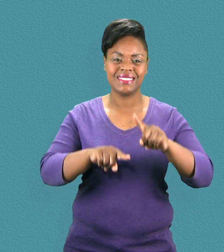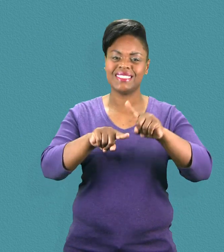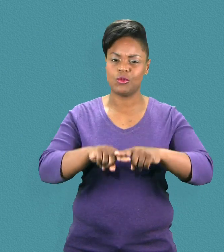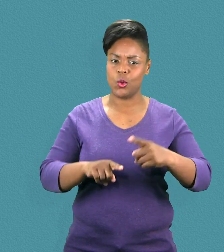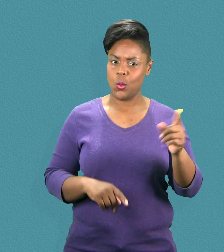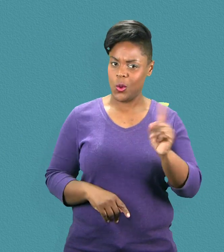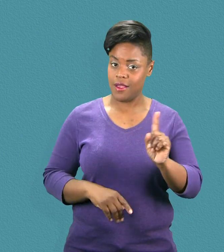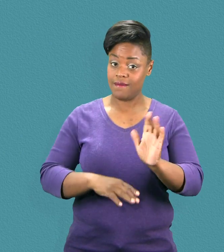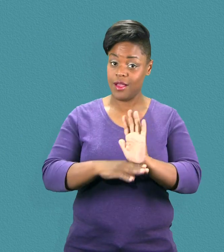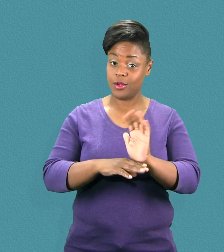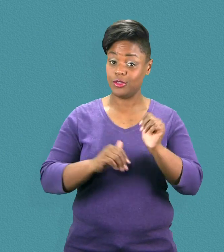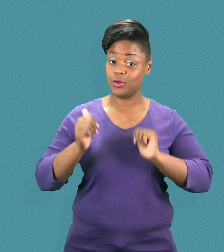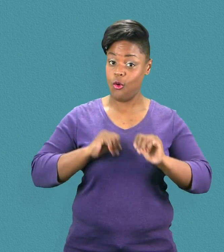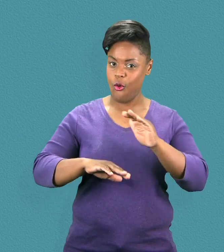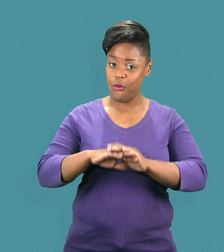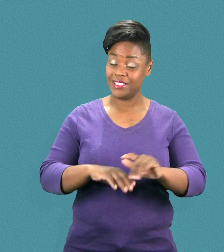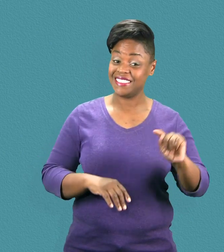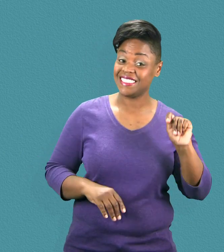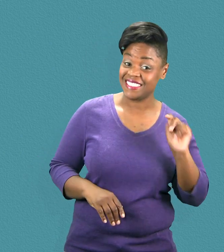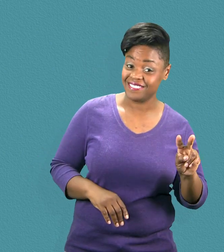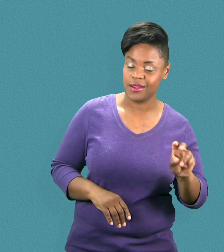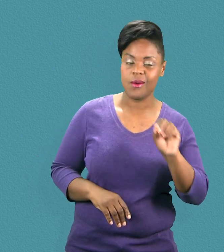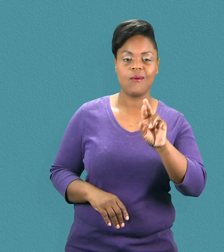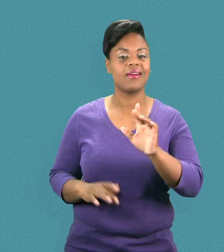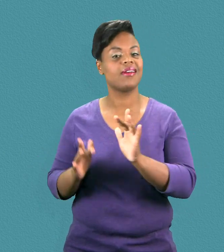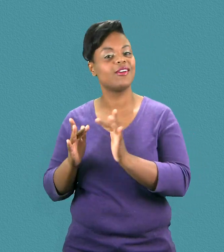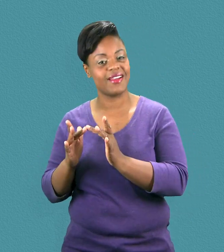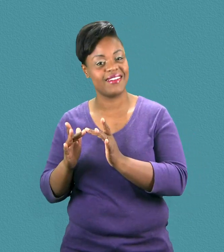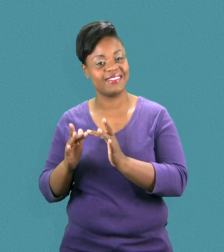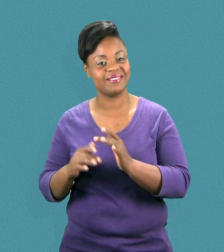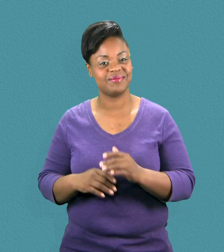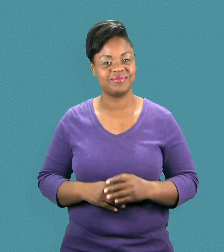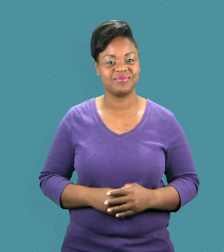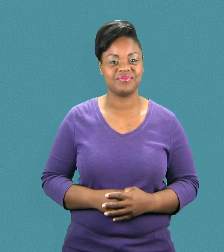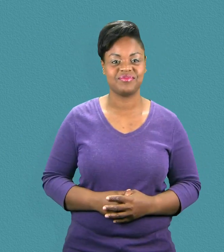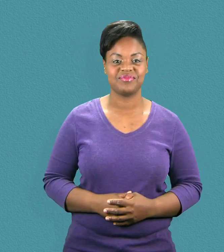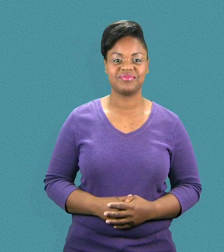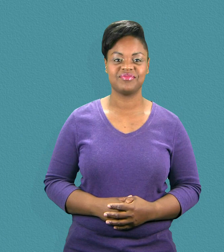programming depend on whether the program is shown on television or the Internet.